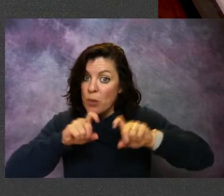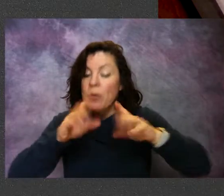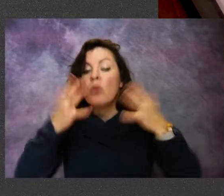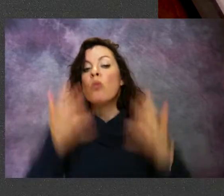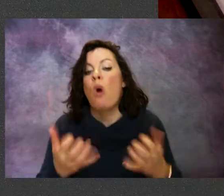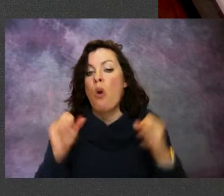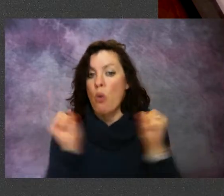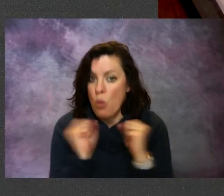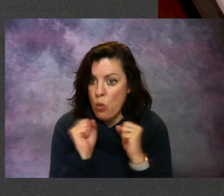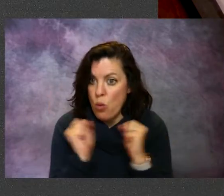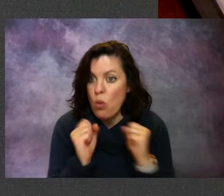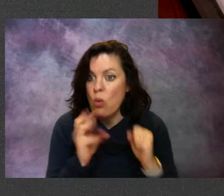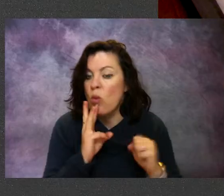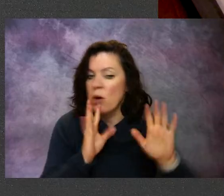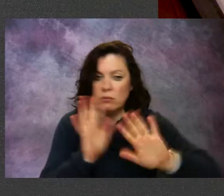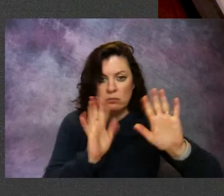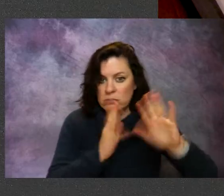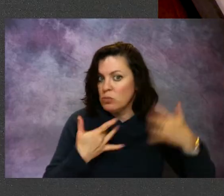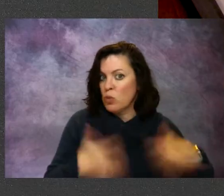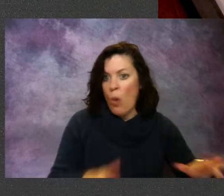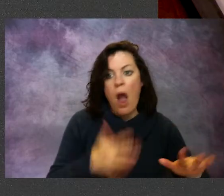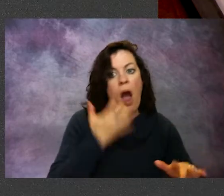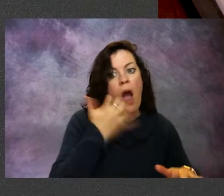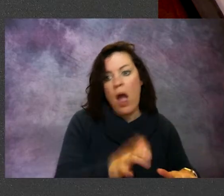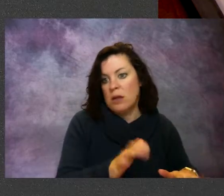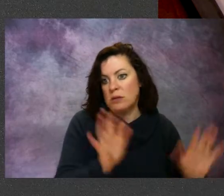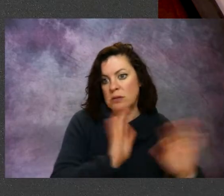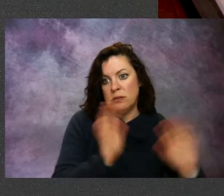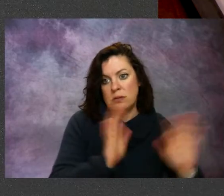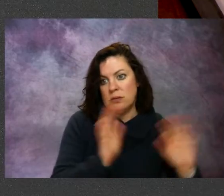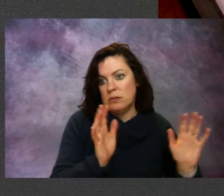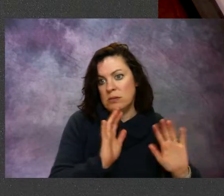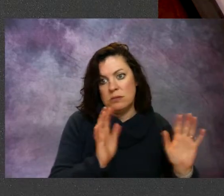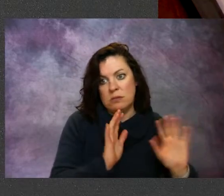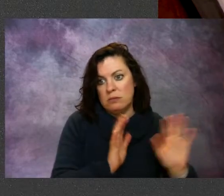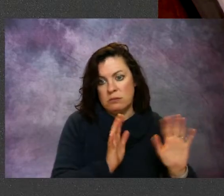If it's hot, your science experiment will not go the same.